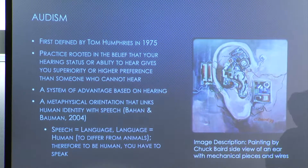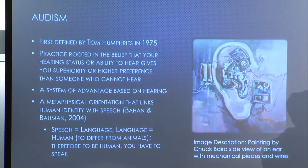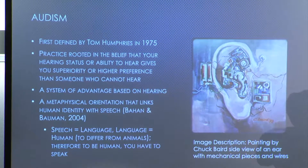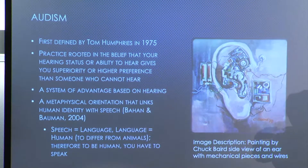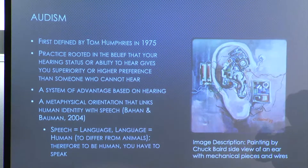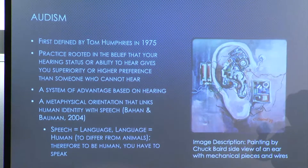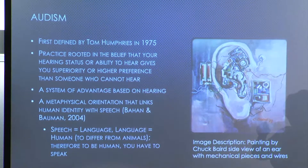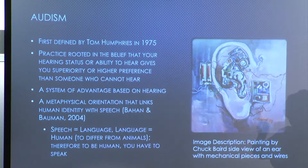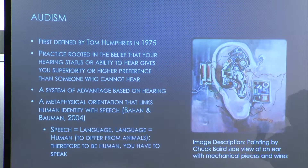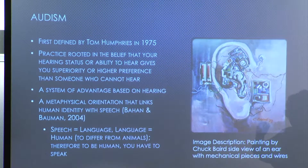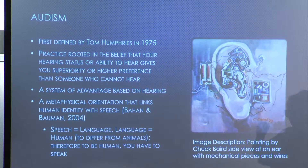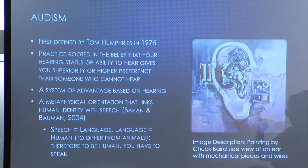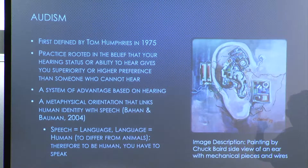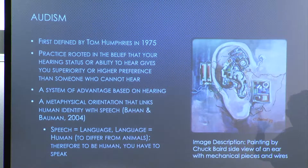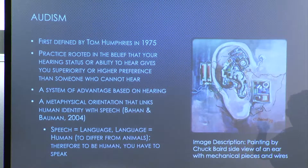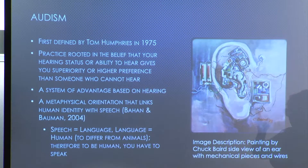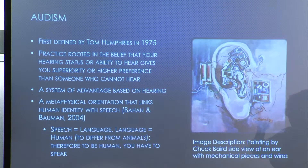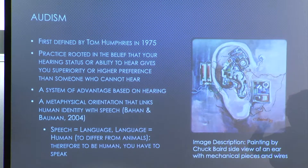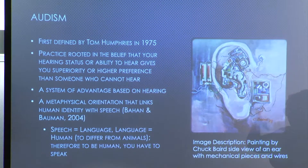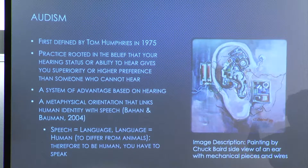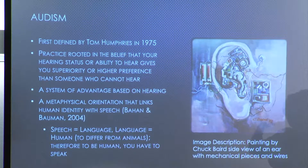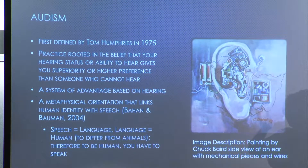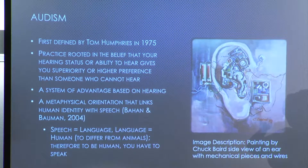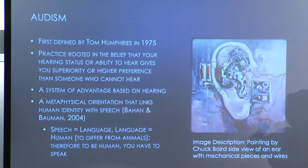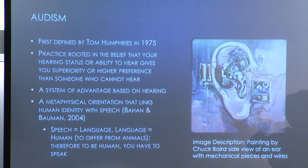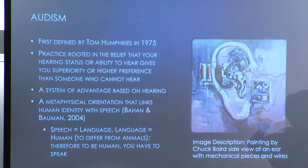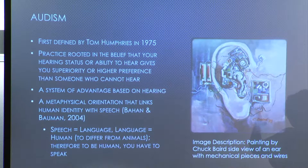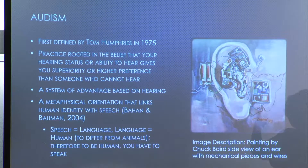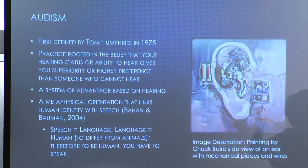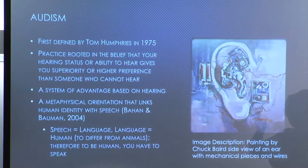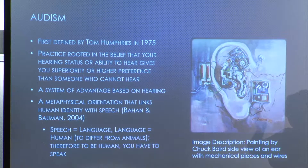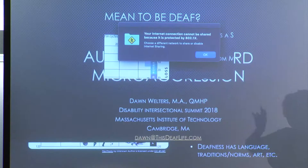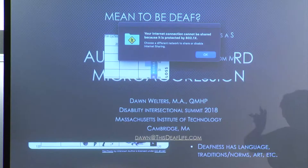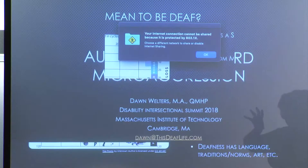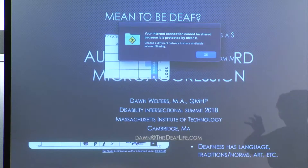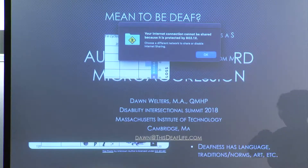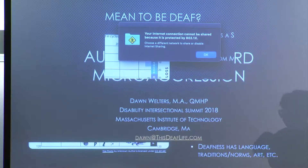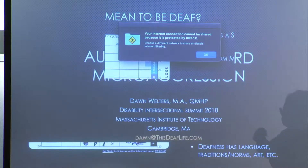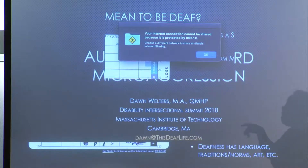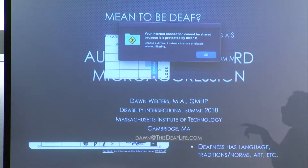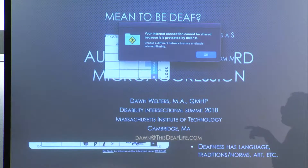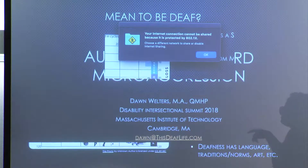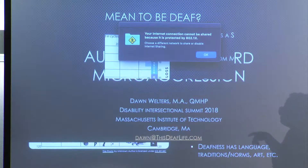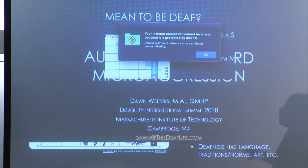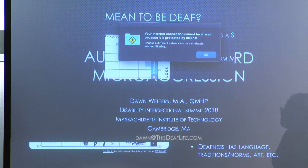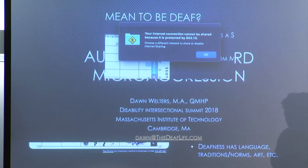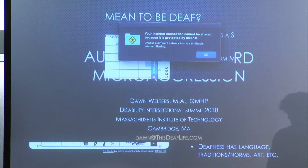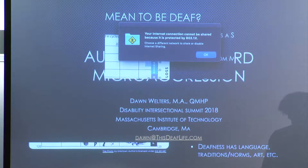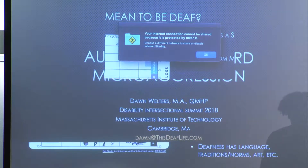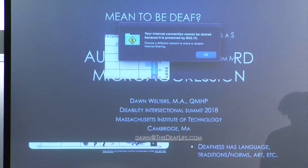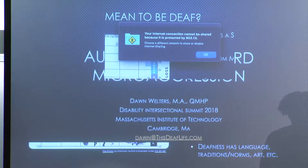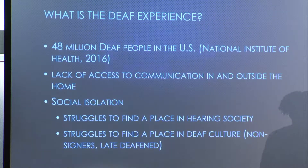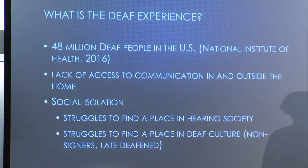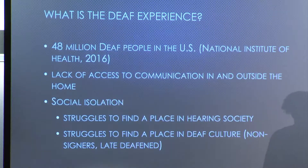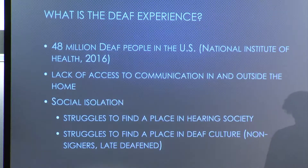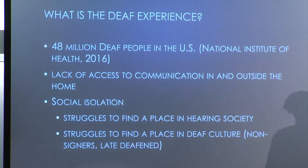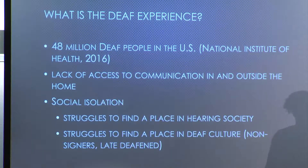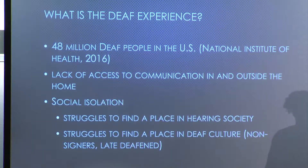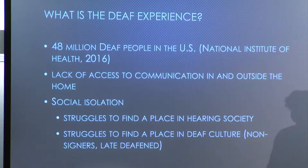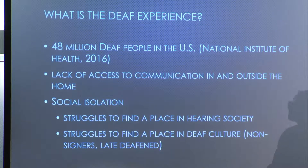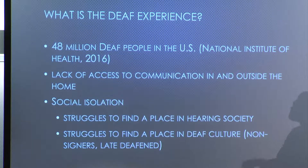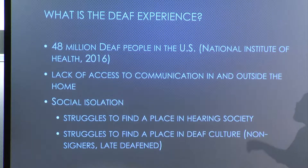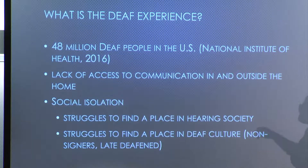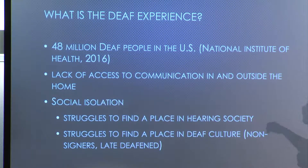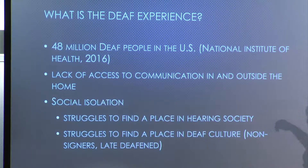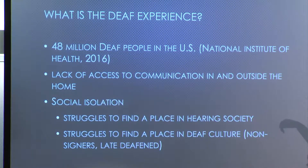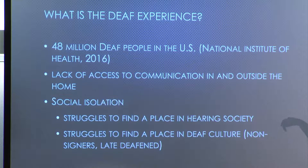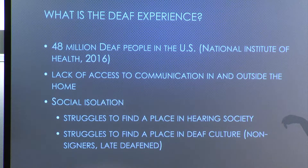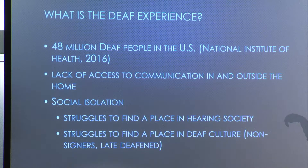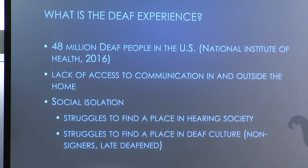created by a deaf professor, Tom Humphries, in 1975.